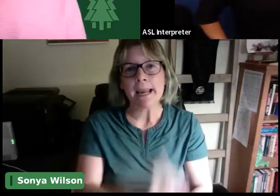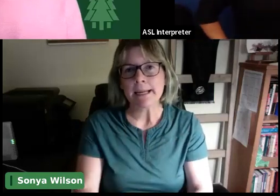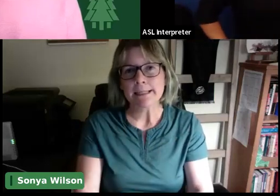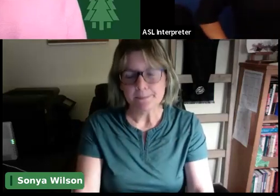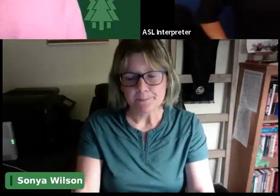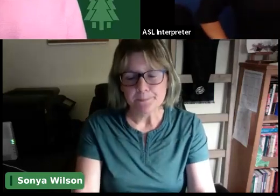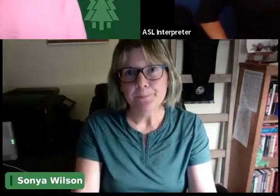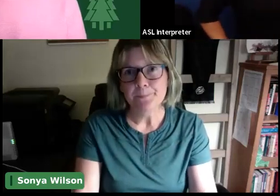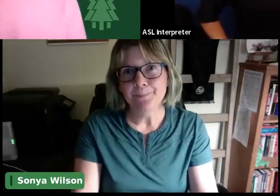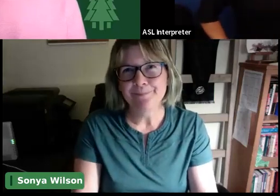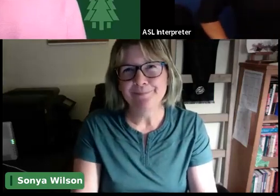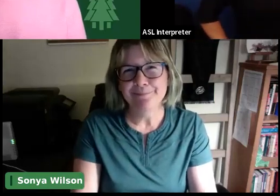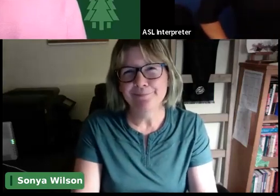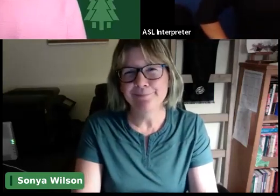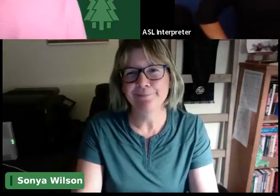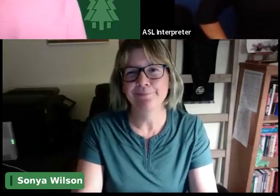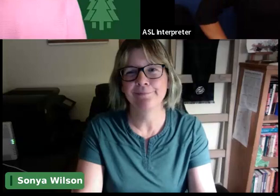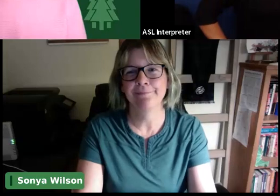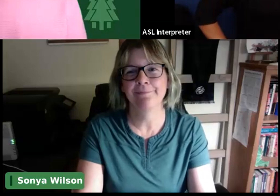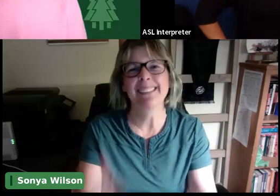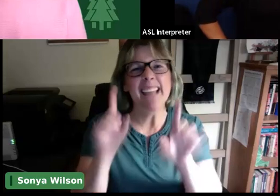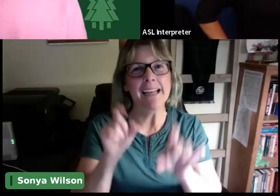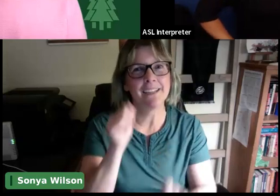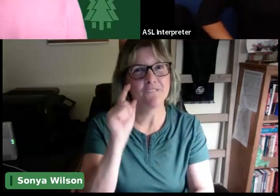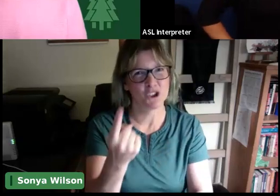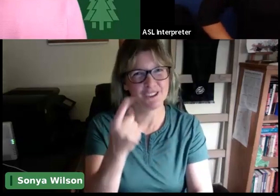You know, you don't want to make those kinds of mistakes on your videos. So that would